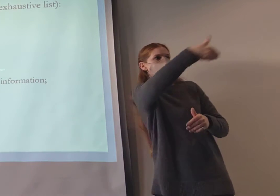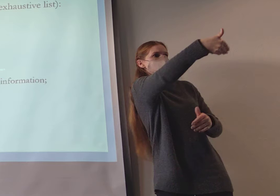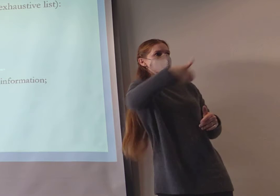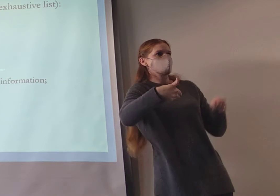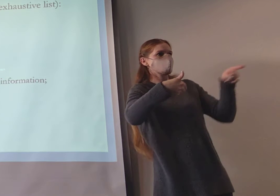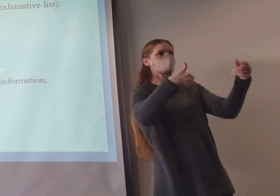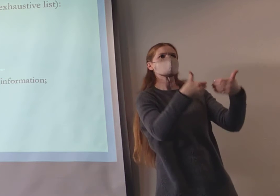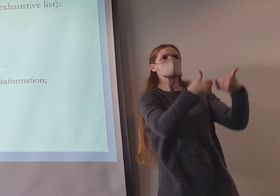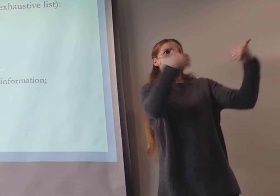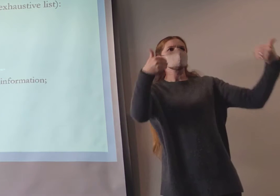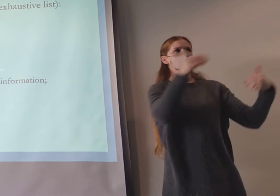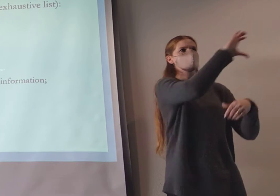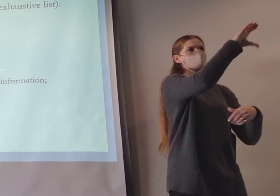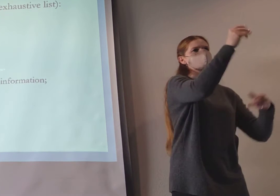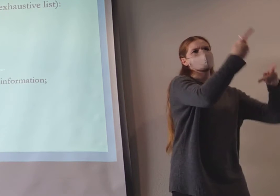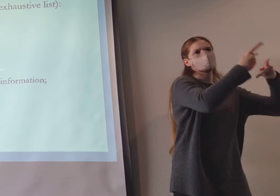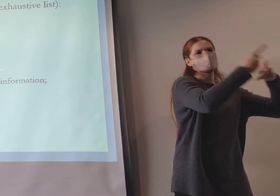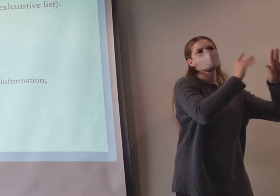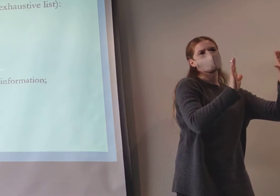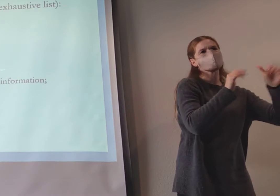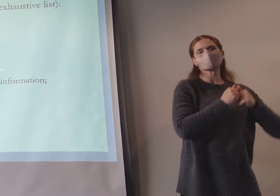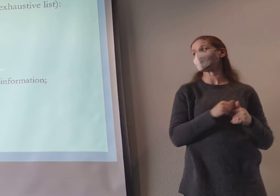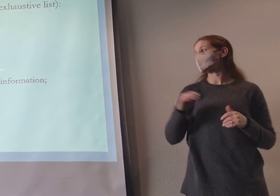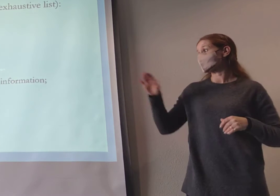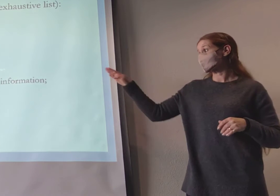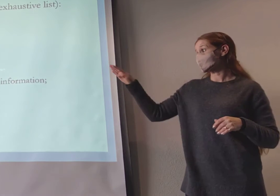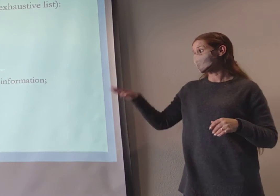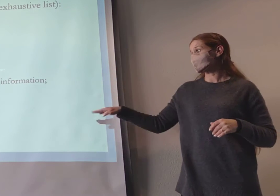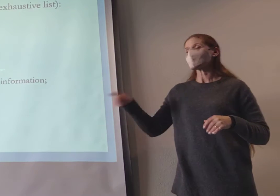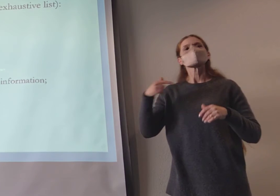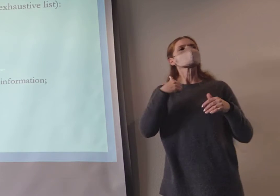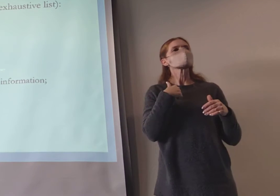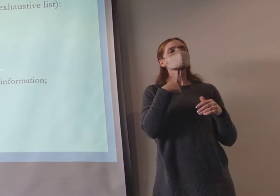There are laws as to how much the landlord can ask for a security deposit.